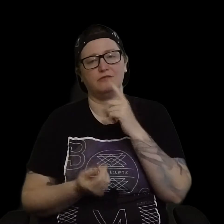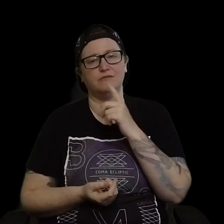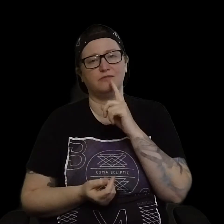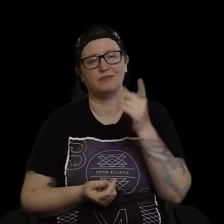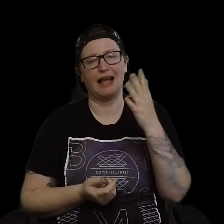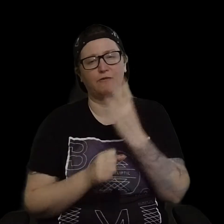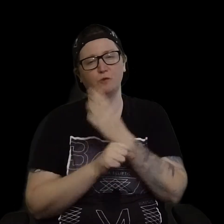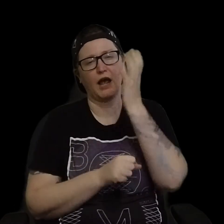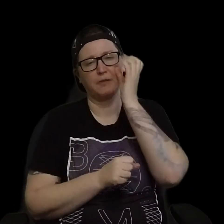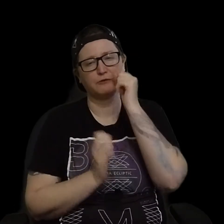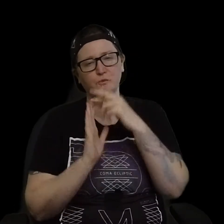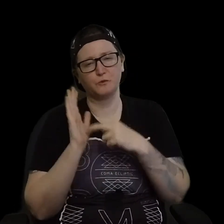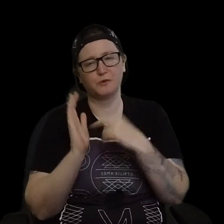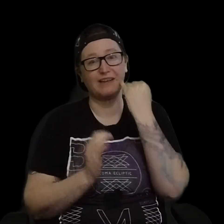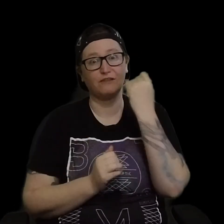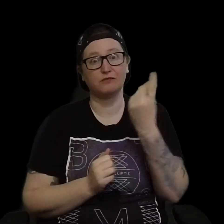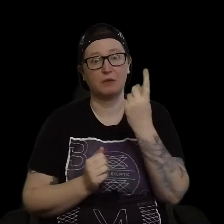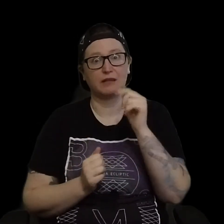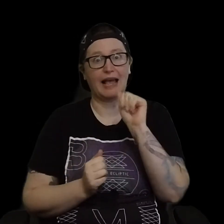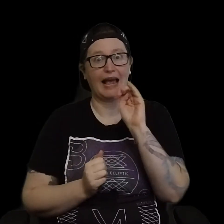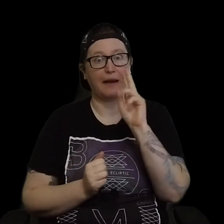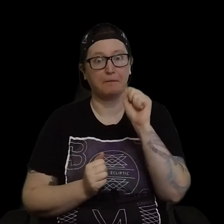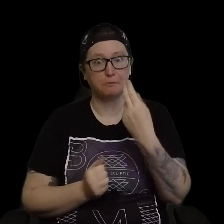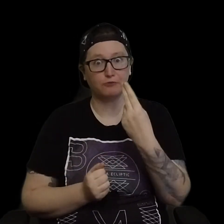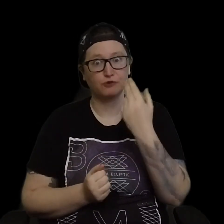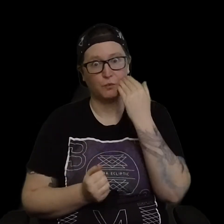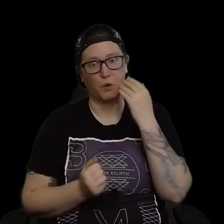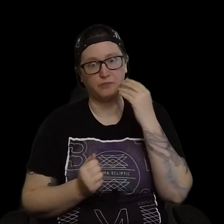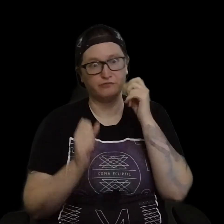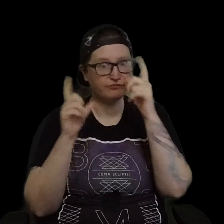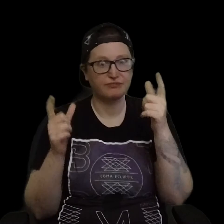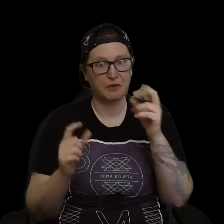figure out but you kind of have to use common sense rules if someone were to